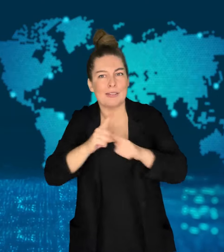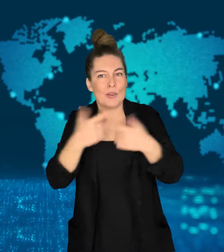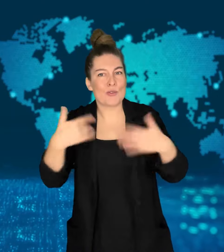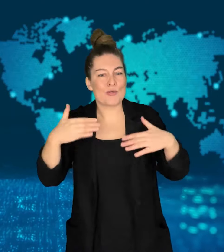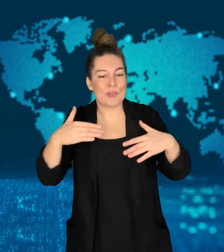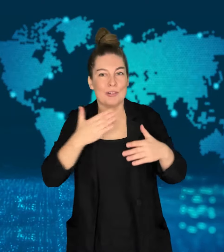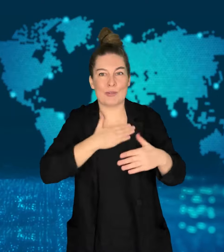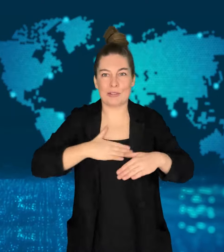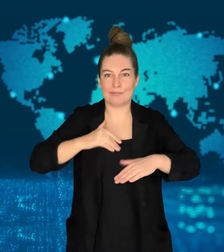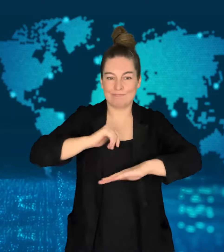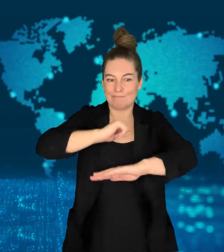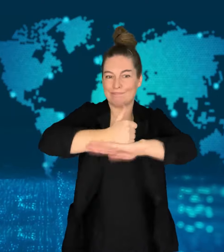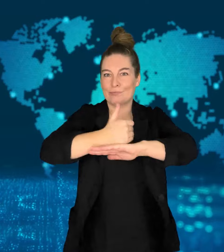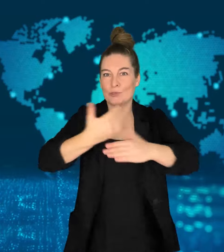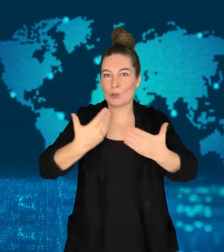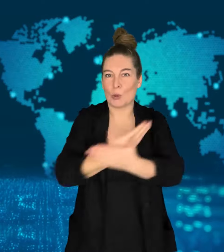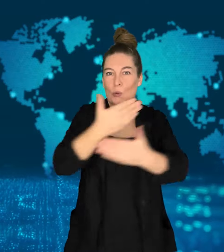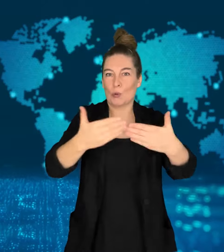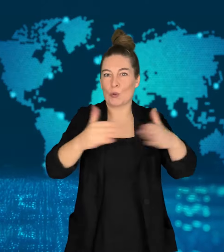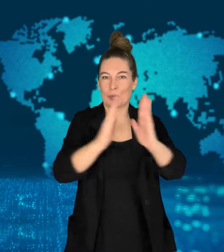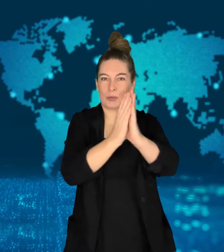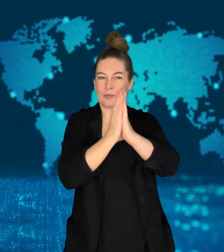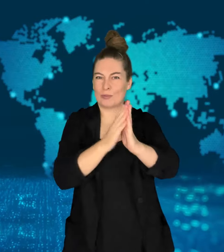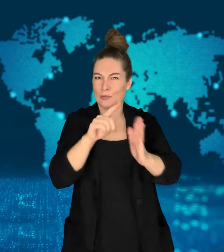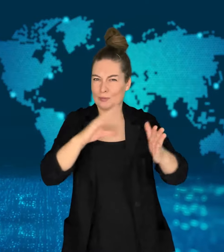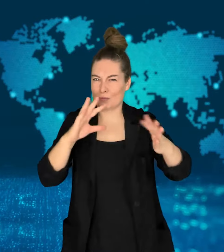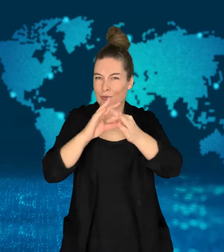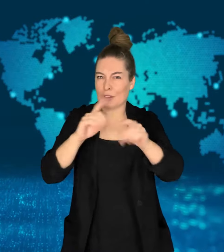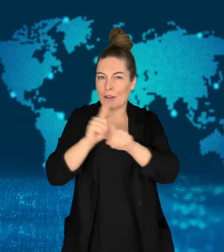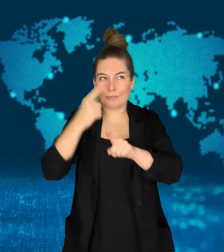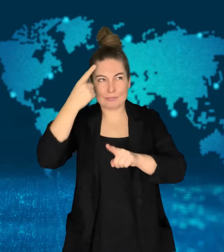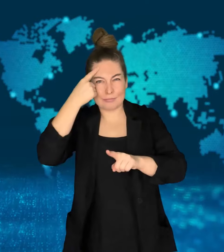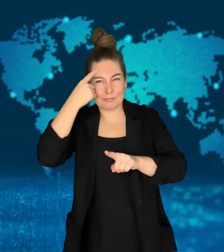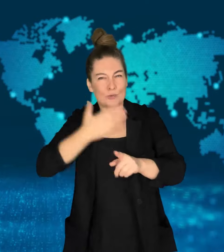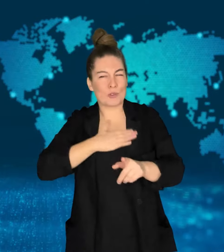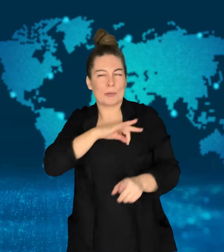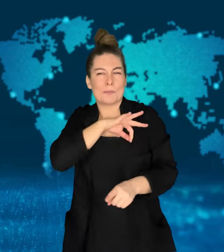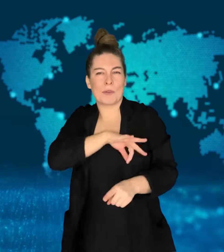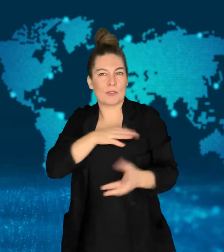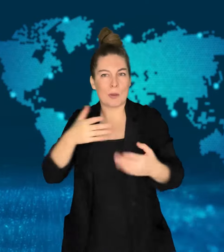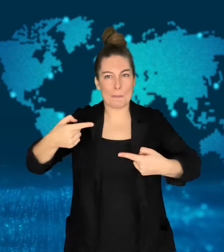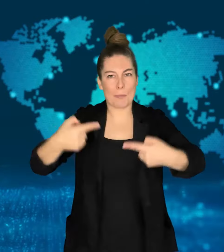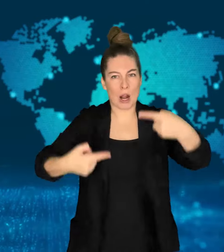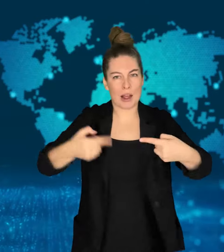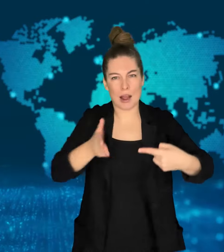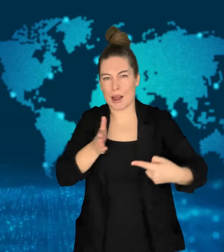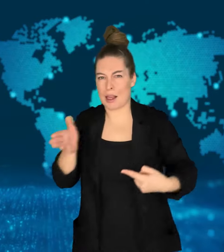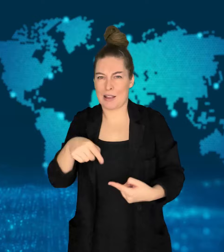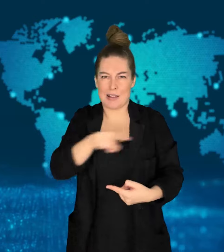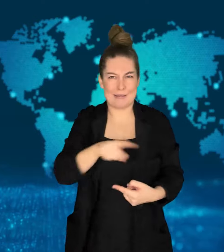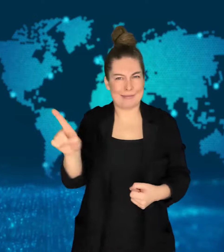Others criticize that the separation of religion and state has suffered under